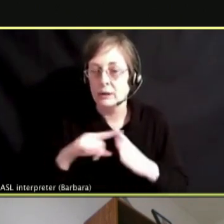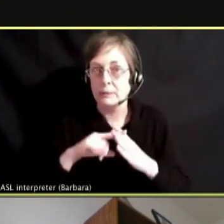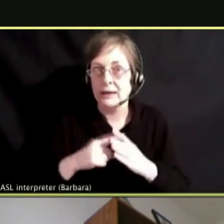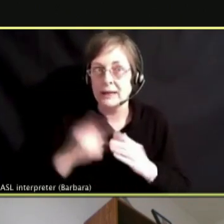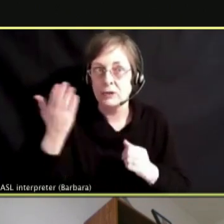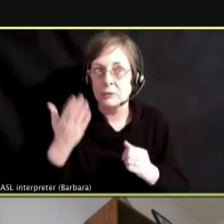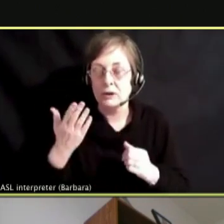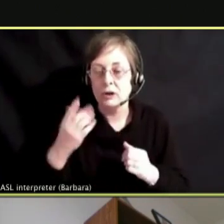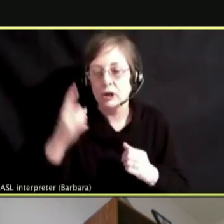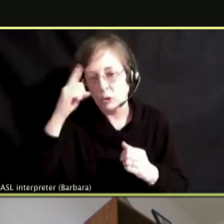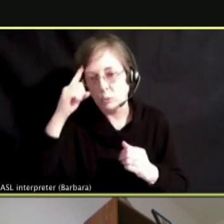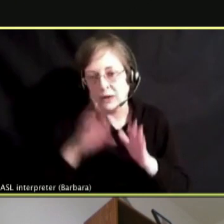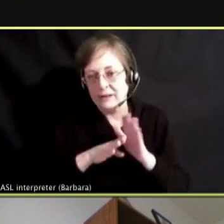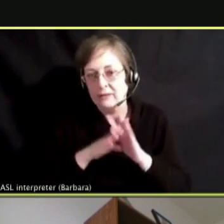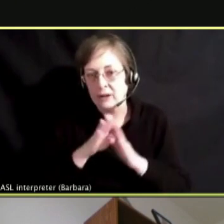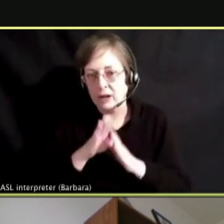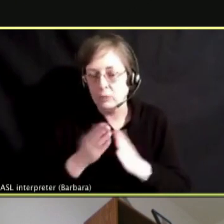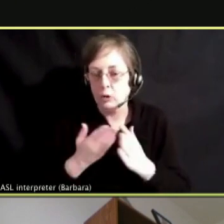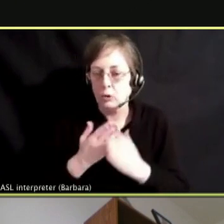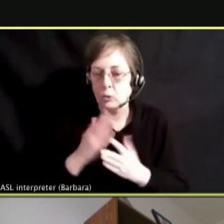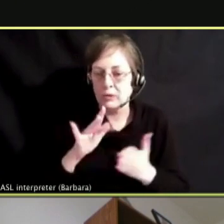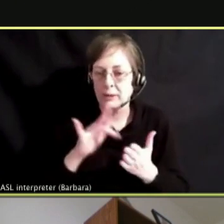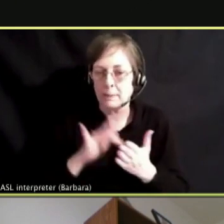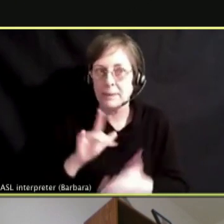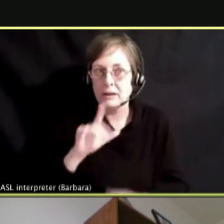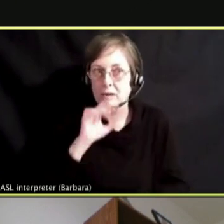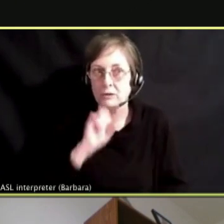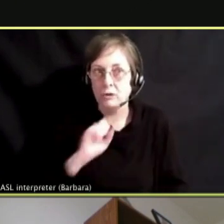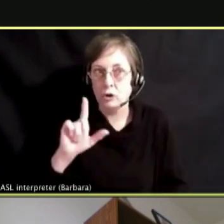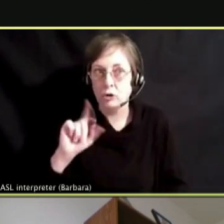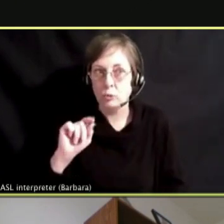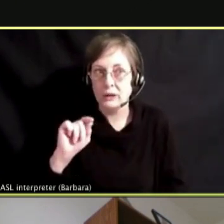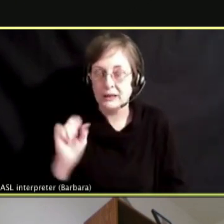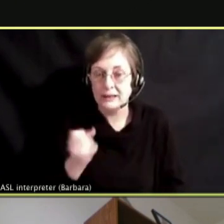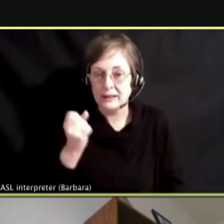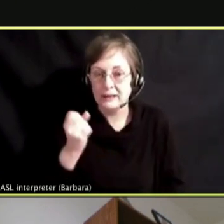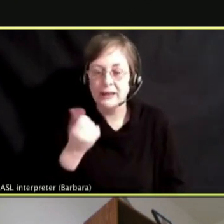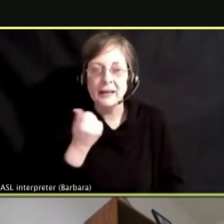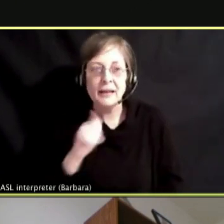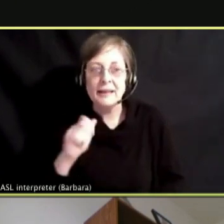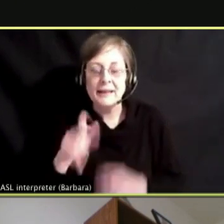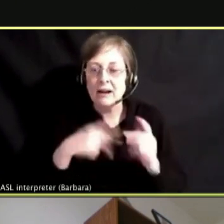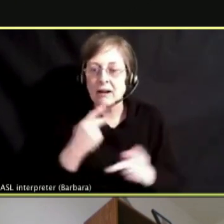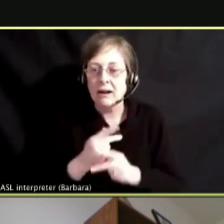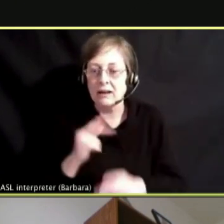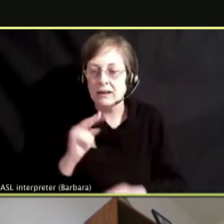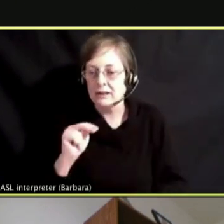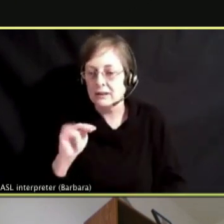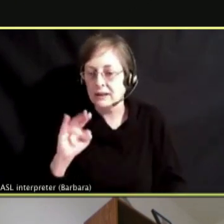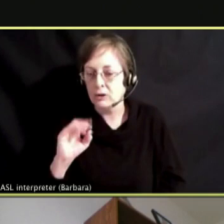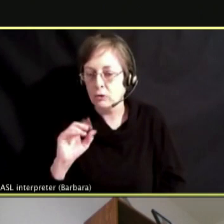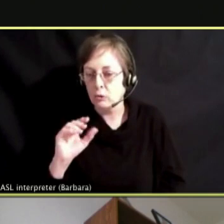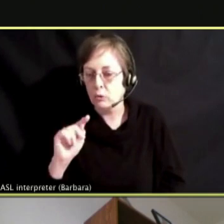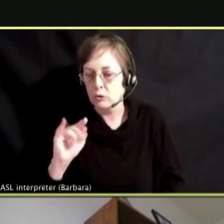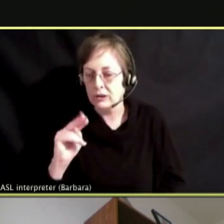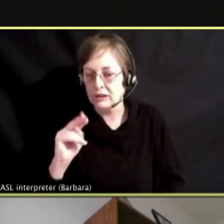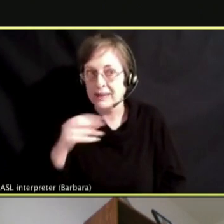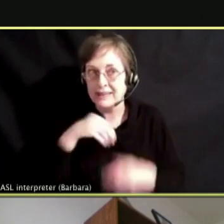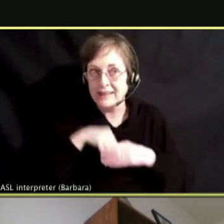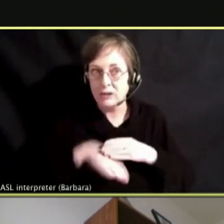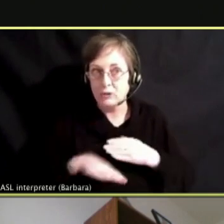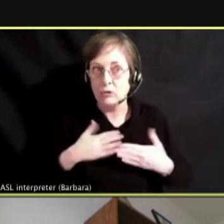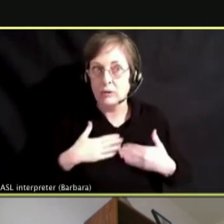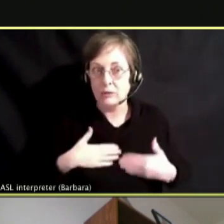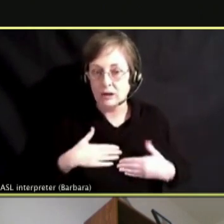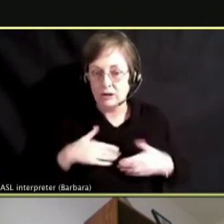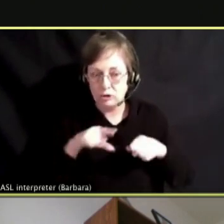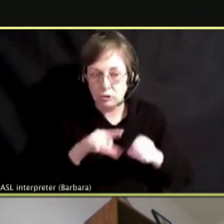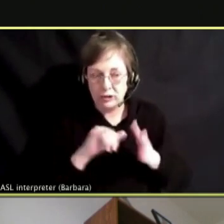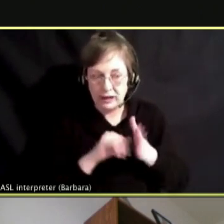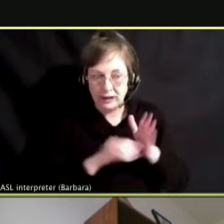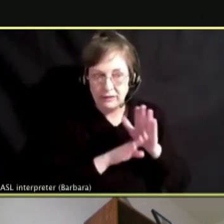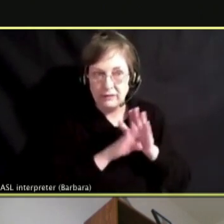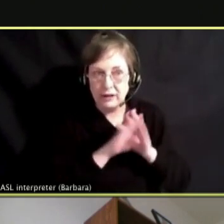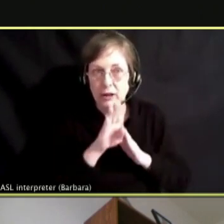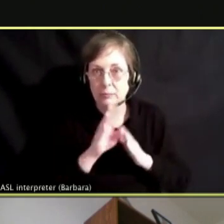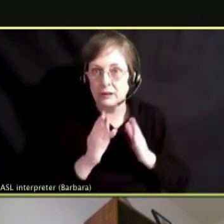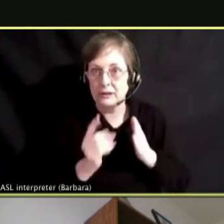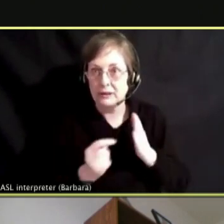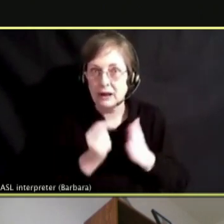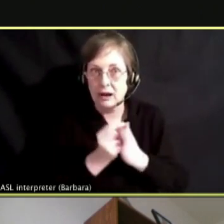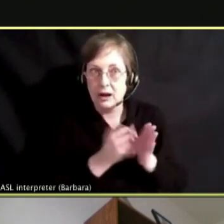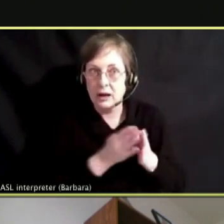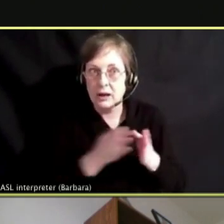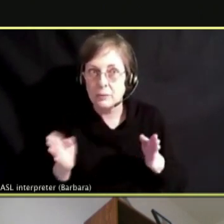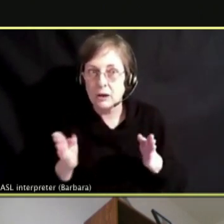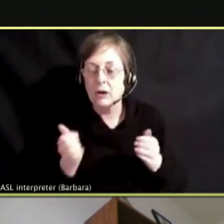AND A TUB OF NICOTINE ENTERING INTO THE BODY DURING THIS TIME, IT CAN MAKE THE CHEMICAL